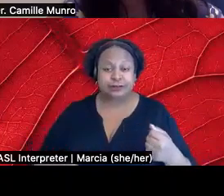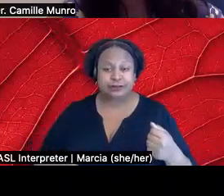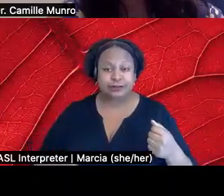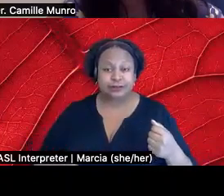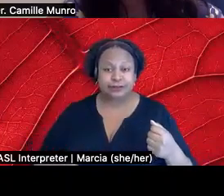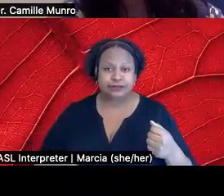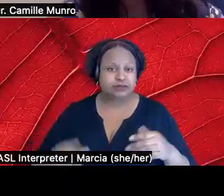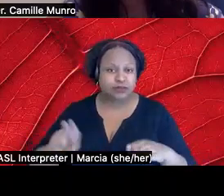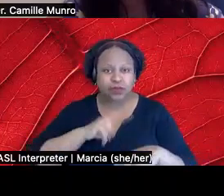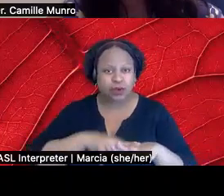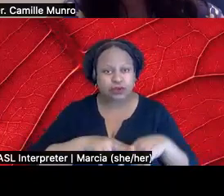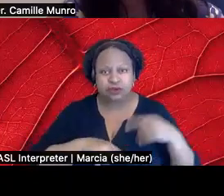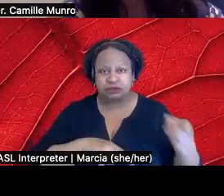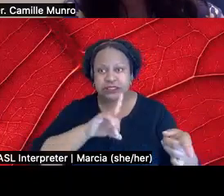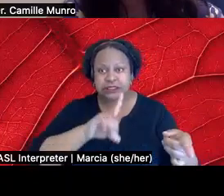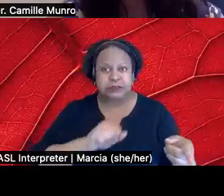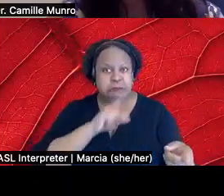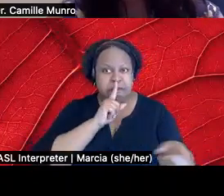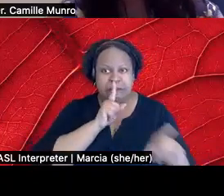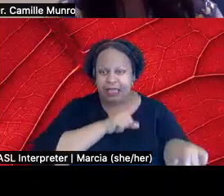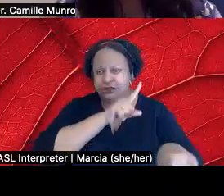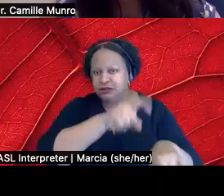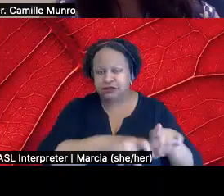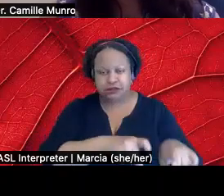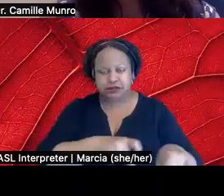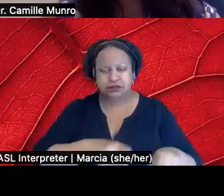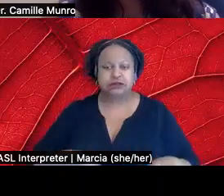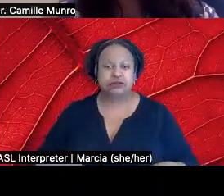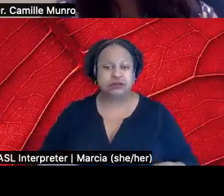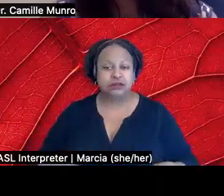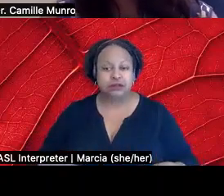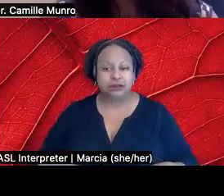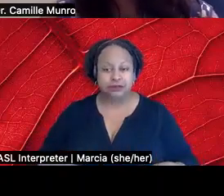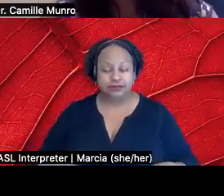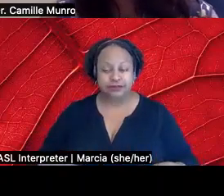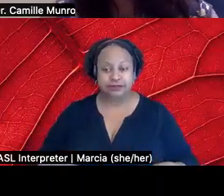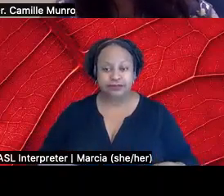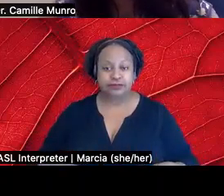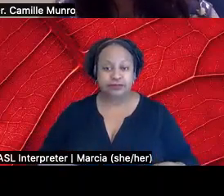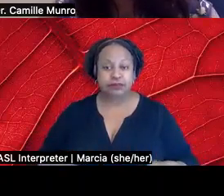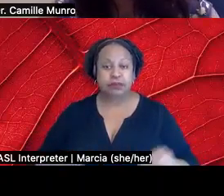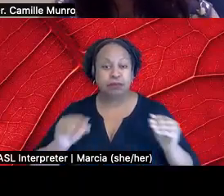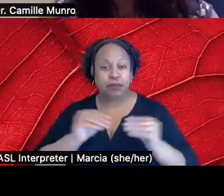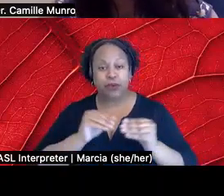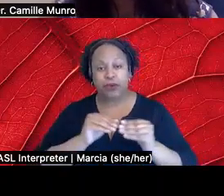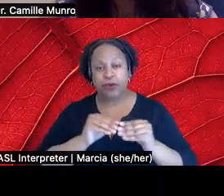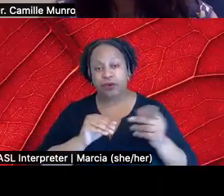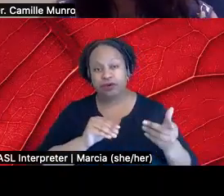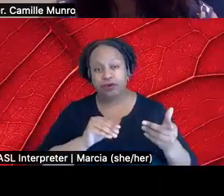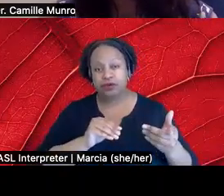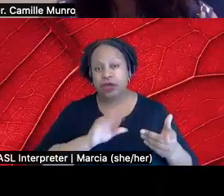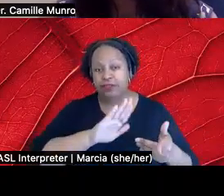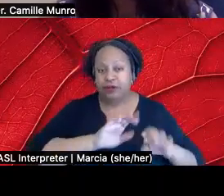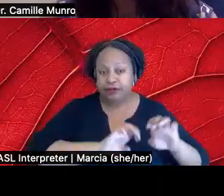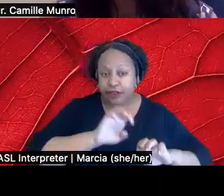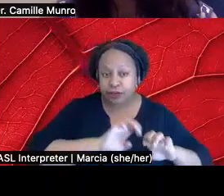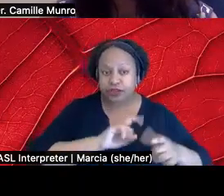It would be around their evaluations and the performance as a medical student with